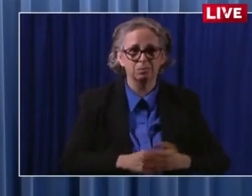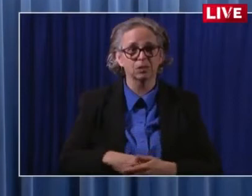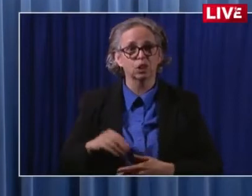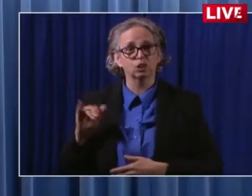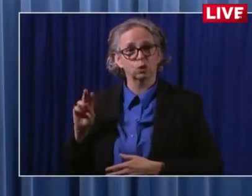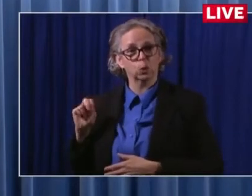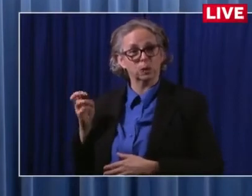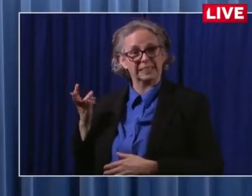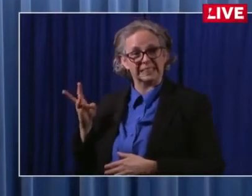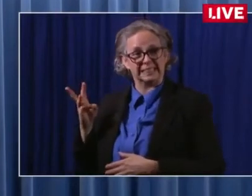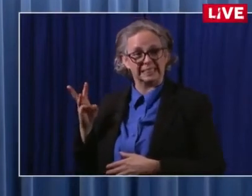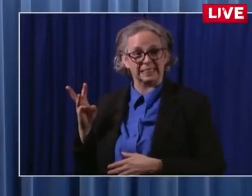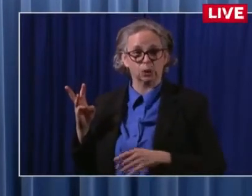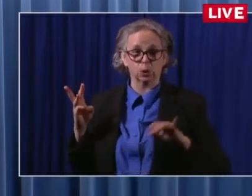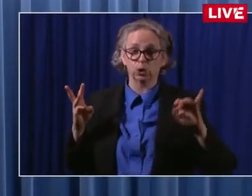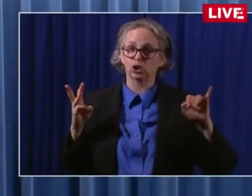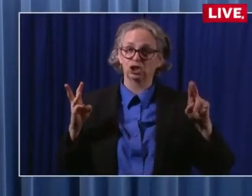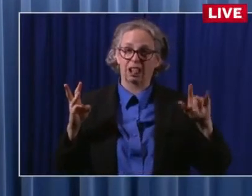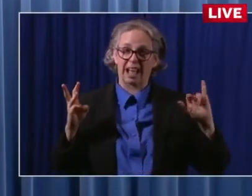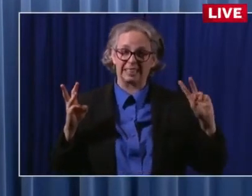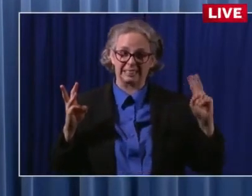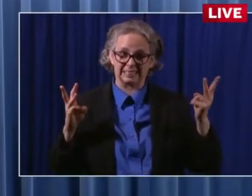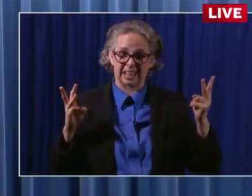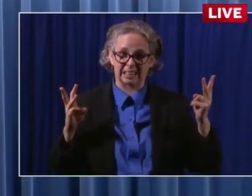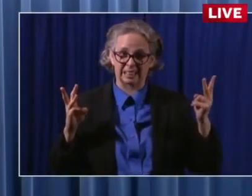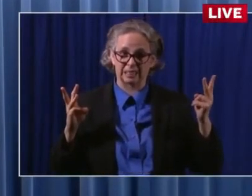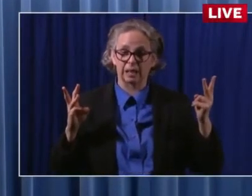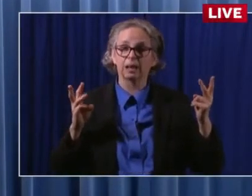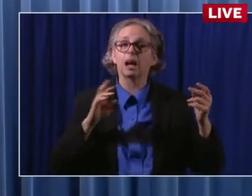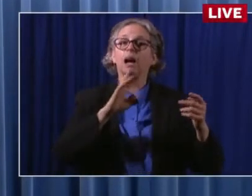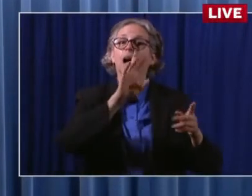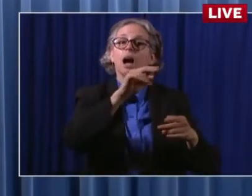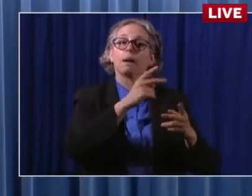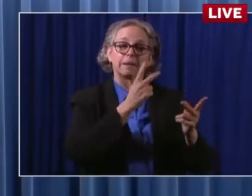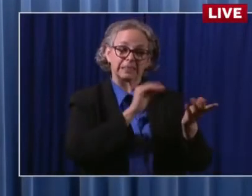MORE PEOPLE ARE VISITING DOCTORS AND BEING DIAGNOSED WITH COVID-19.